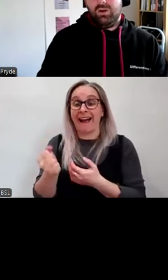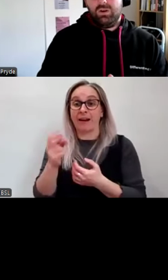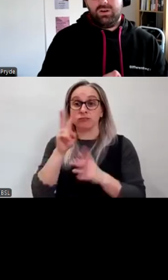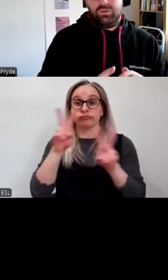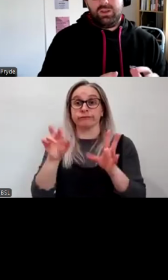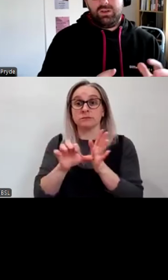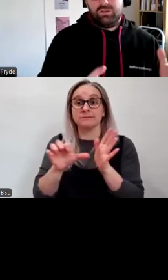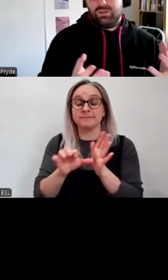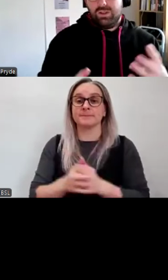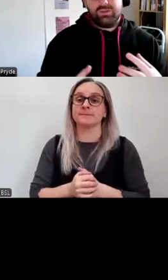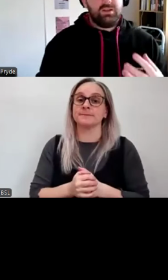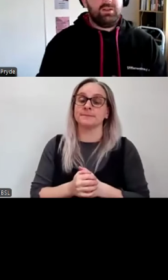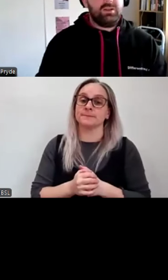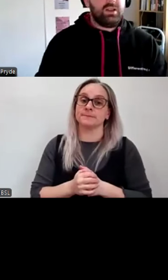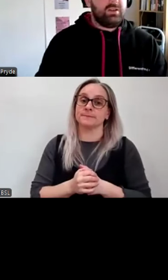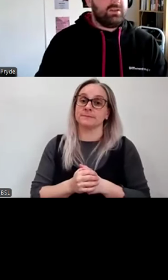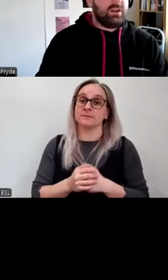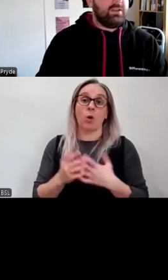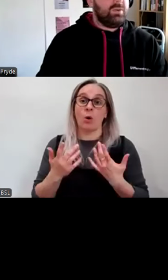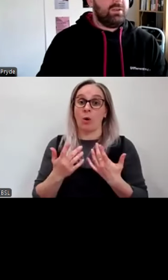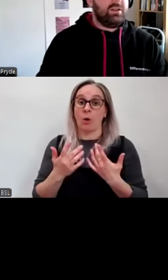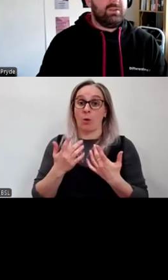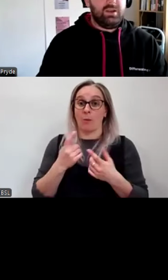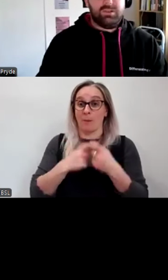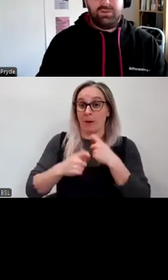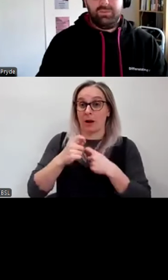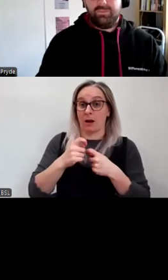or we could develop sight loss in our own lifetime as well.